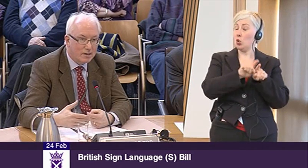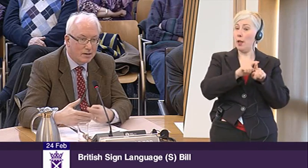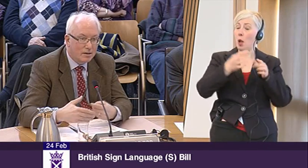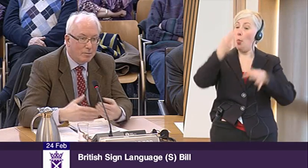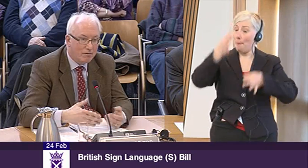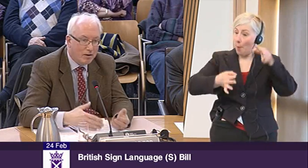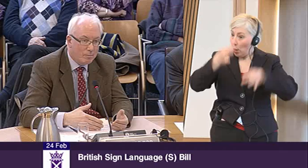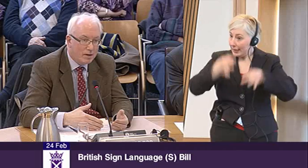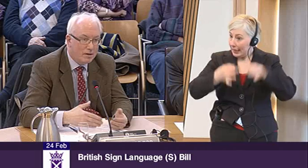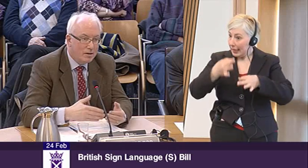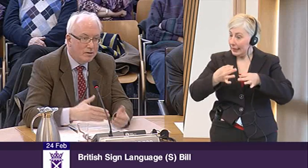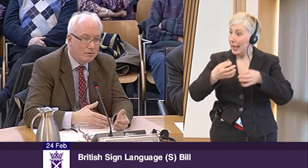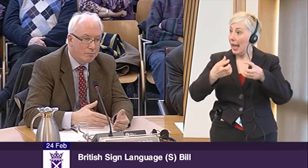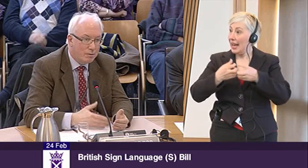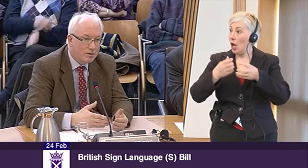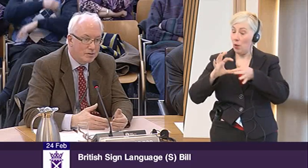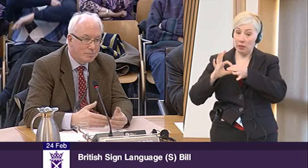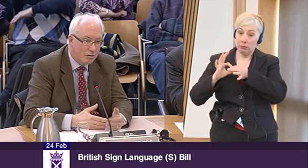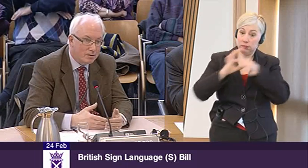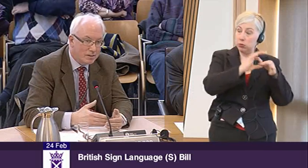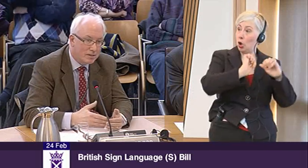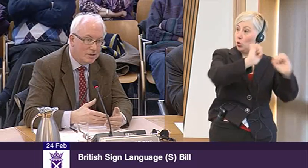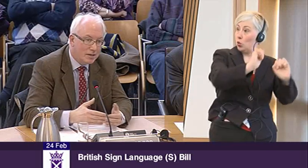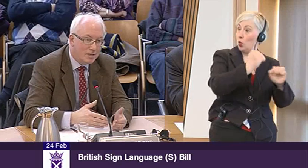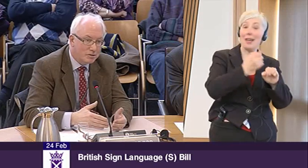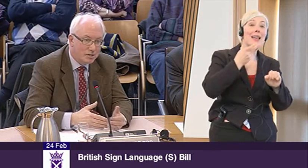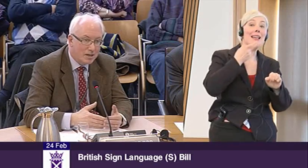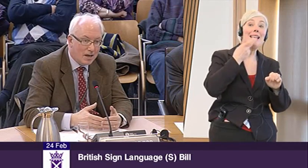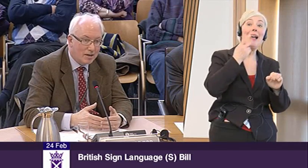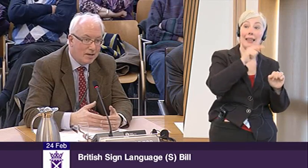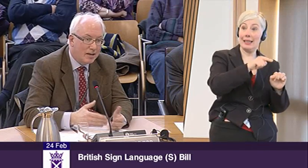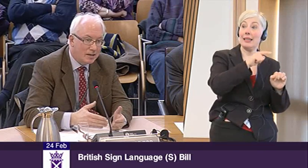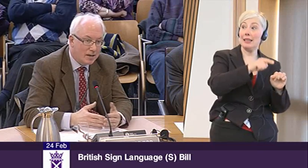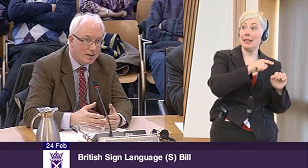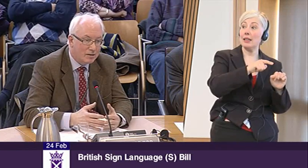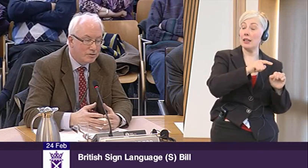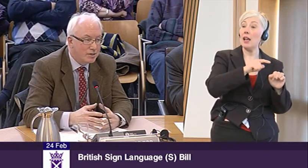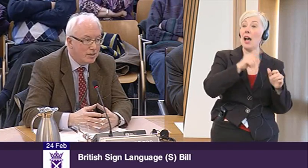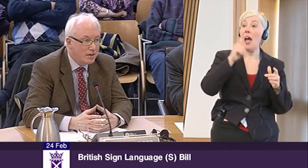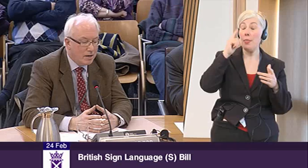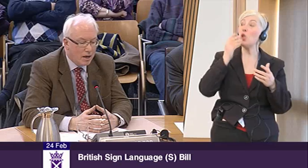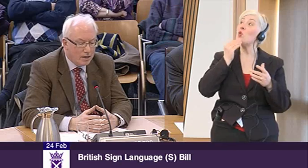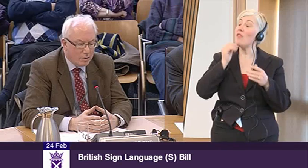policy into effect for Gaelic would be useful in relation to policy for other languages.